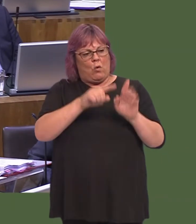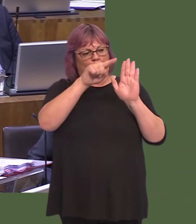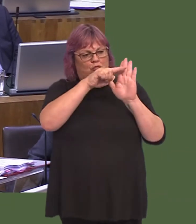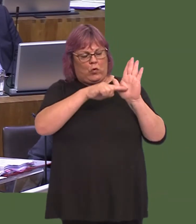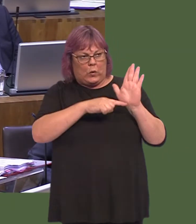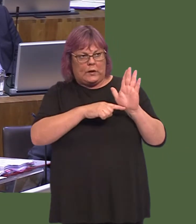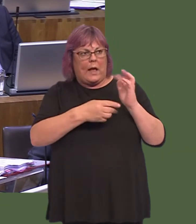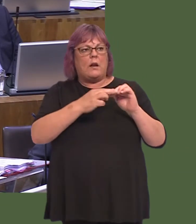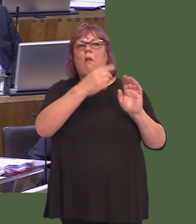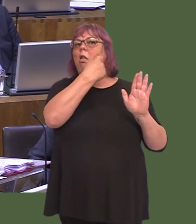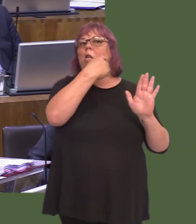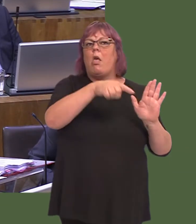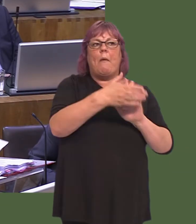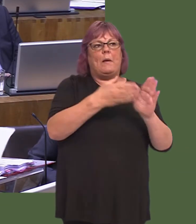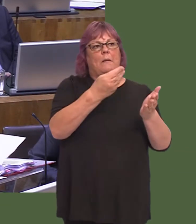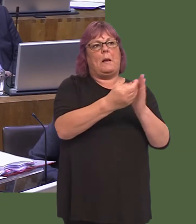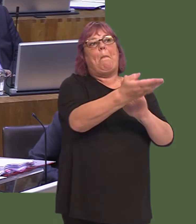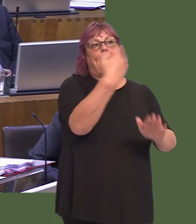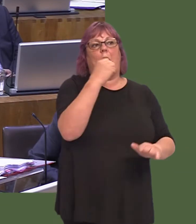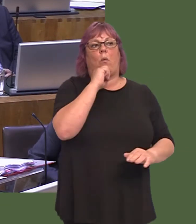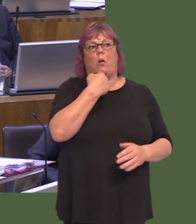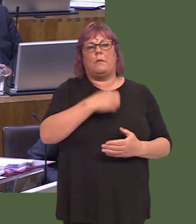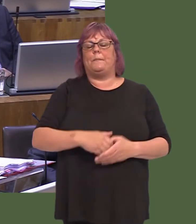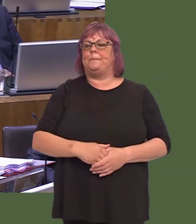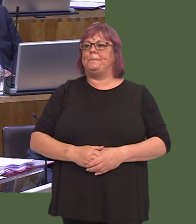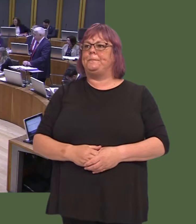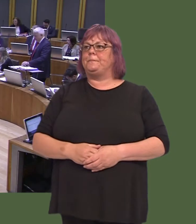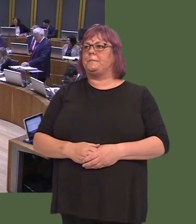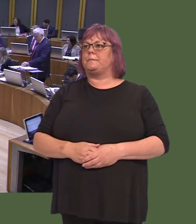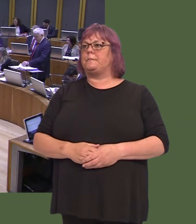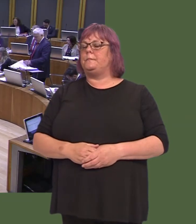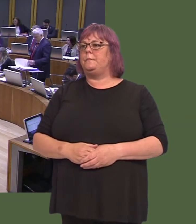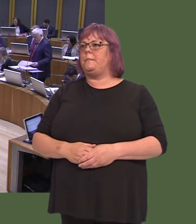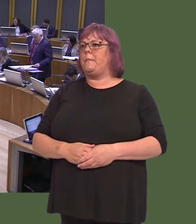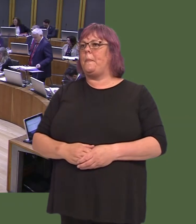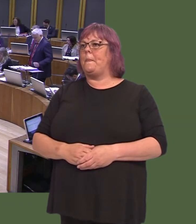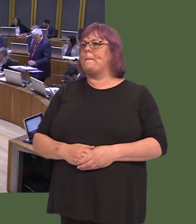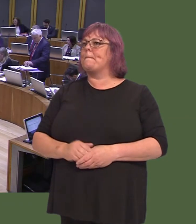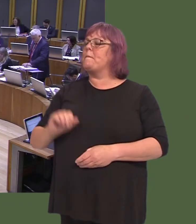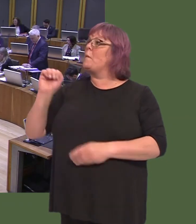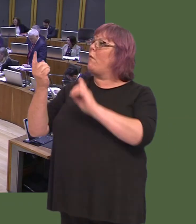breaches may result in the recovery of that grant. Bethan Sayed AM: Thank you for that answer.